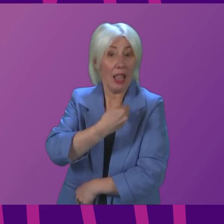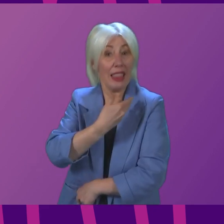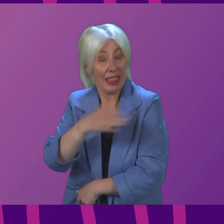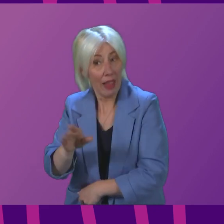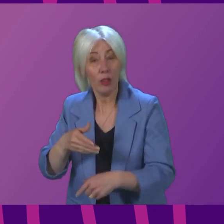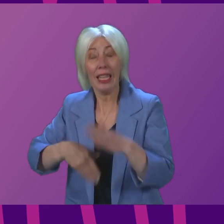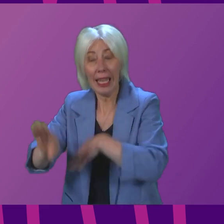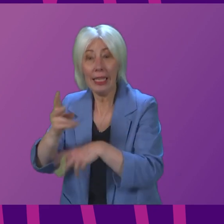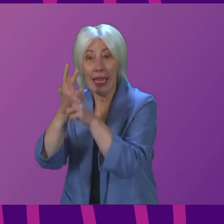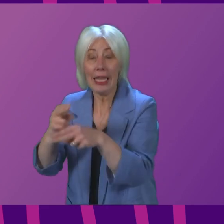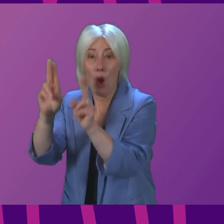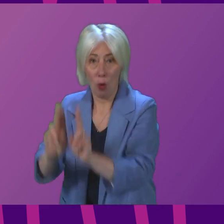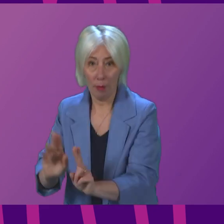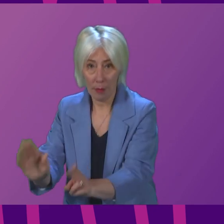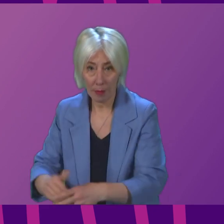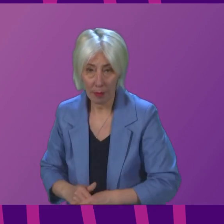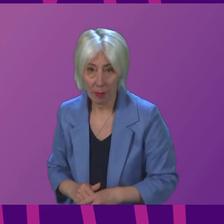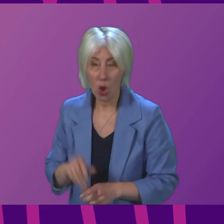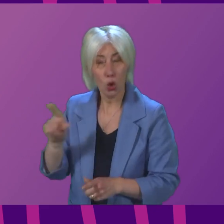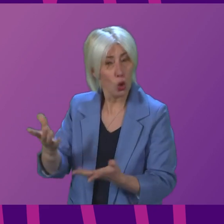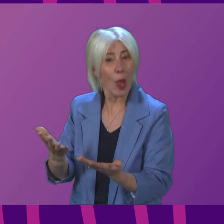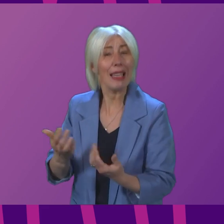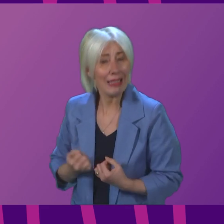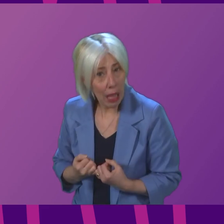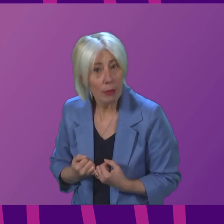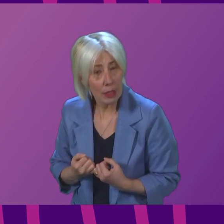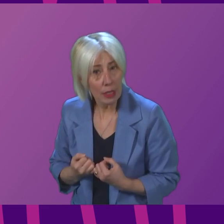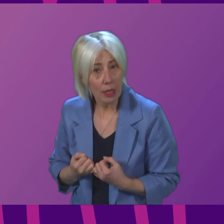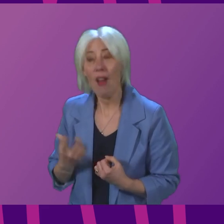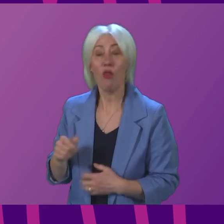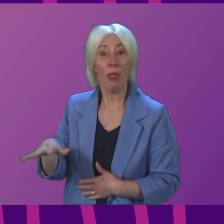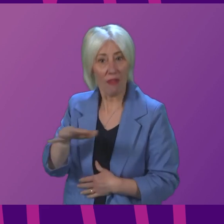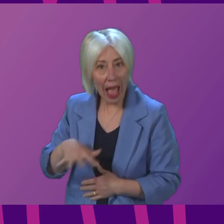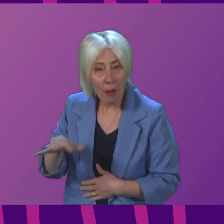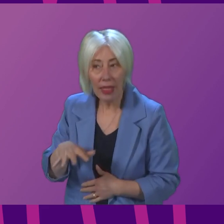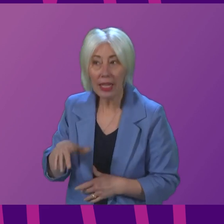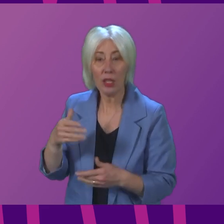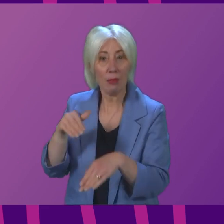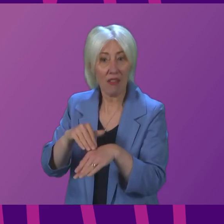care homes. Does the First Minister accept—in the words of the families who are affected and impacted—that